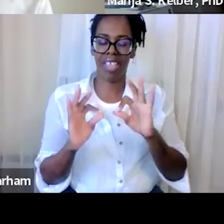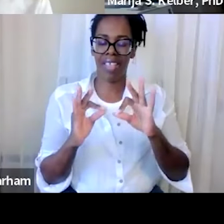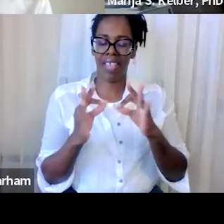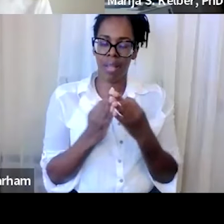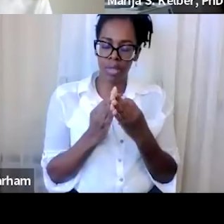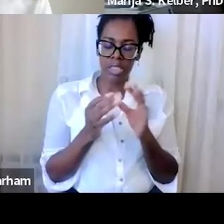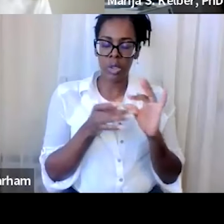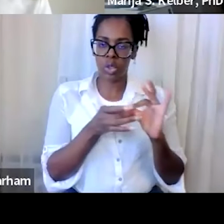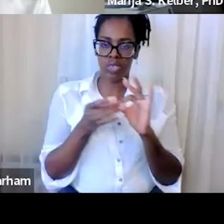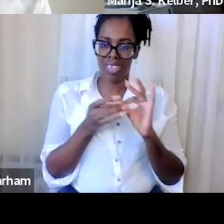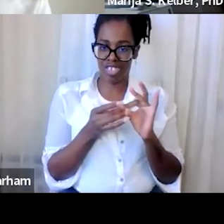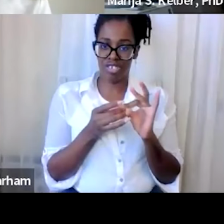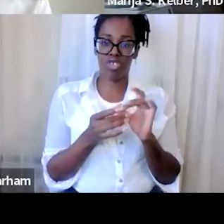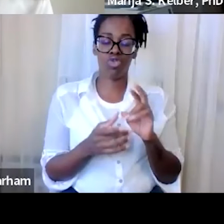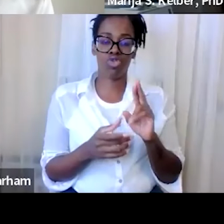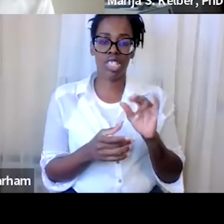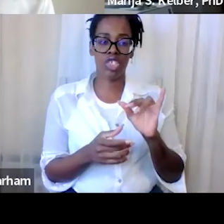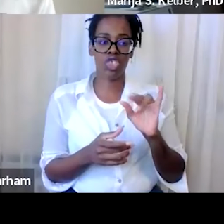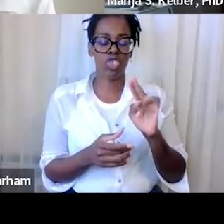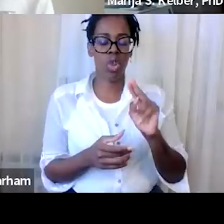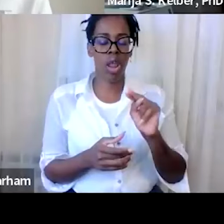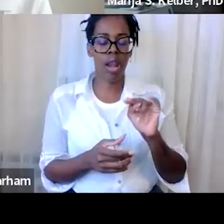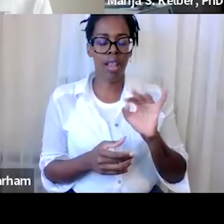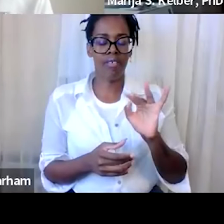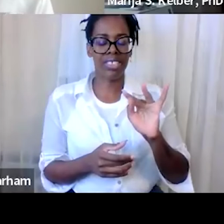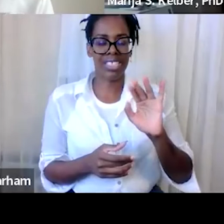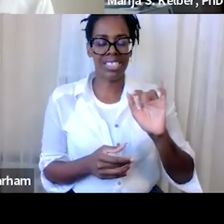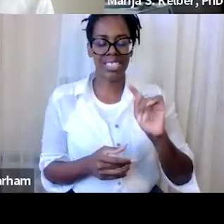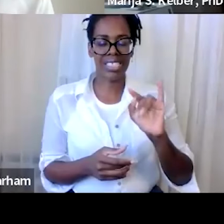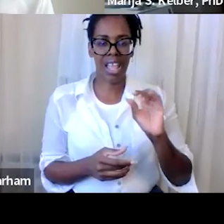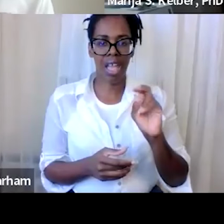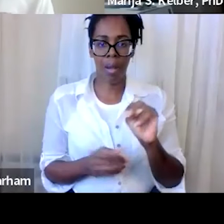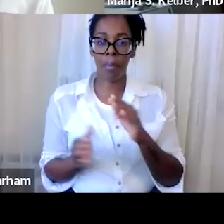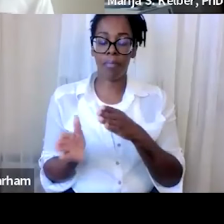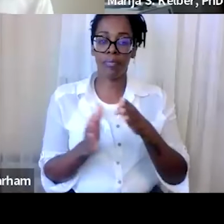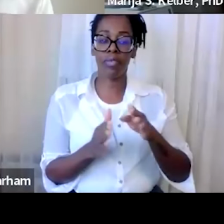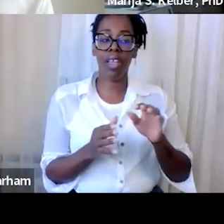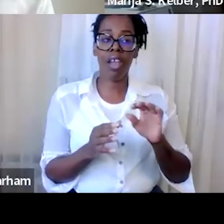And then the second part of that question are, "What are some resources for family members?"